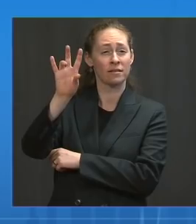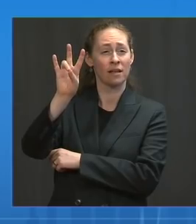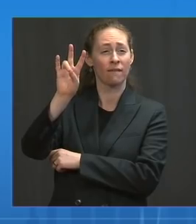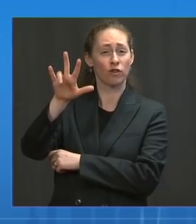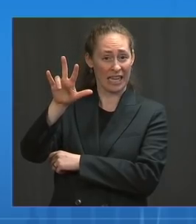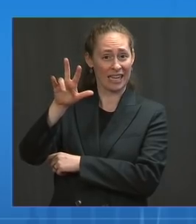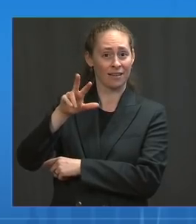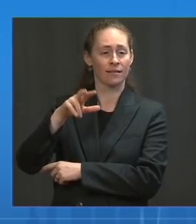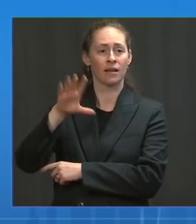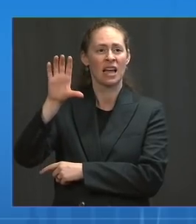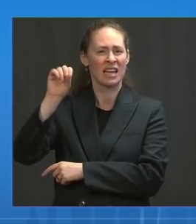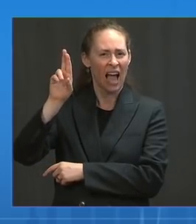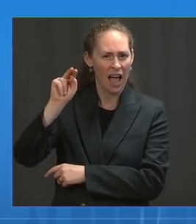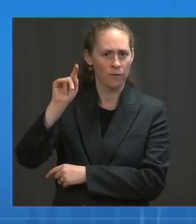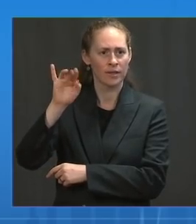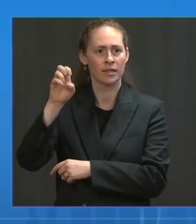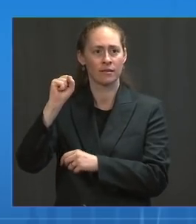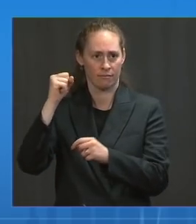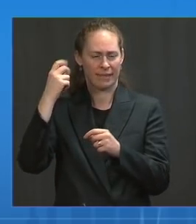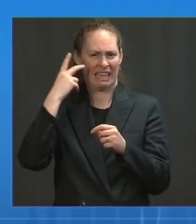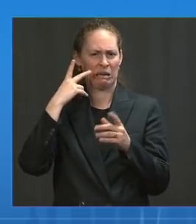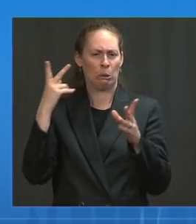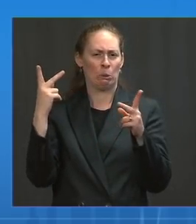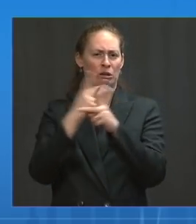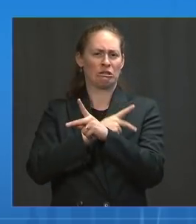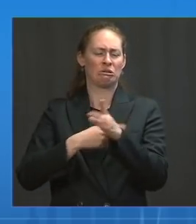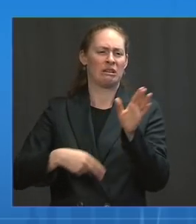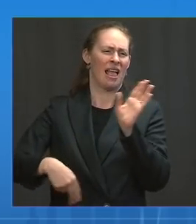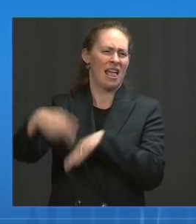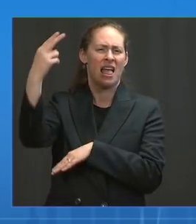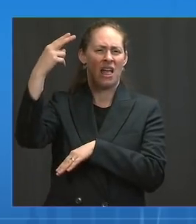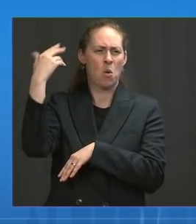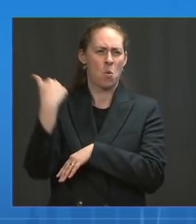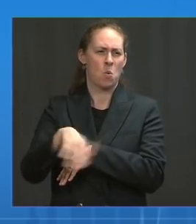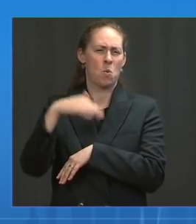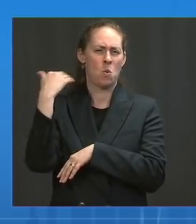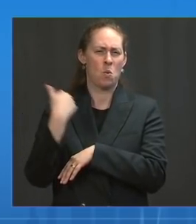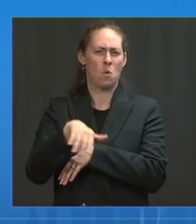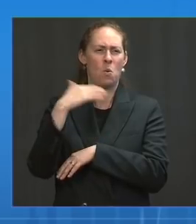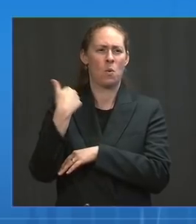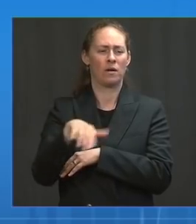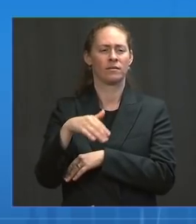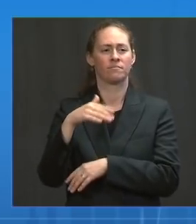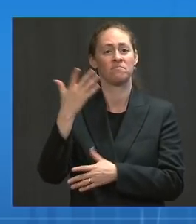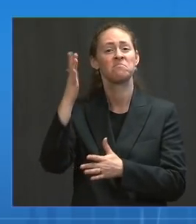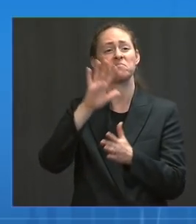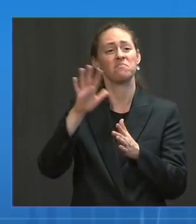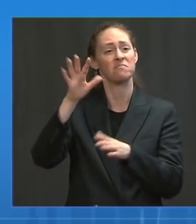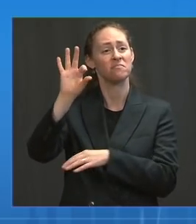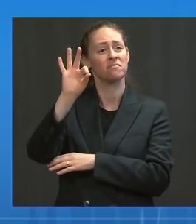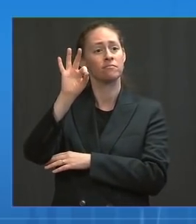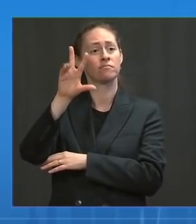the vast majority, 93 percent have less than 40 percent vaccination of their residents.